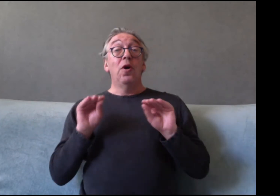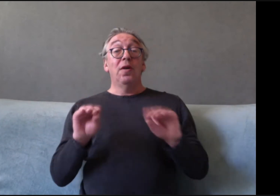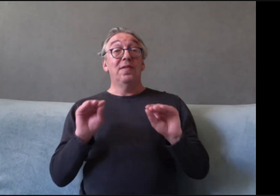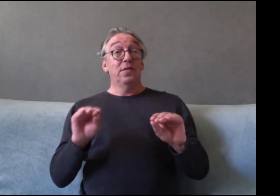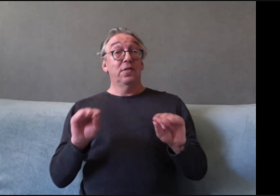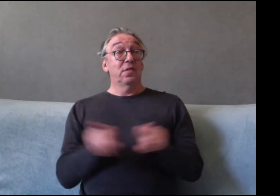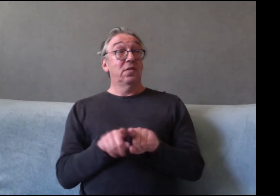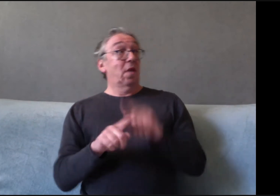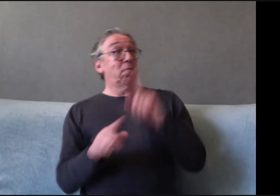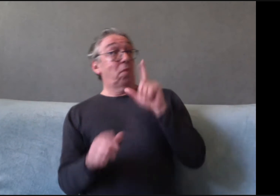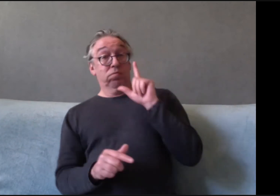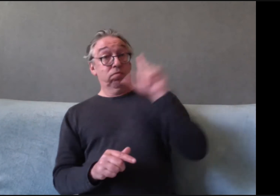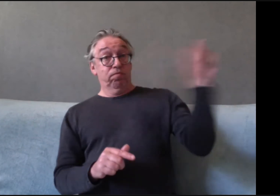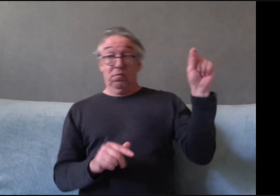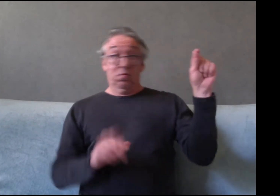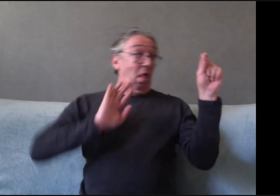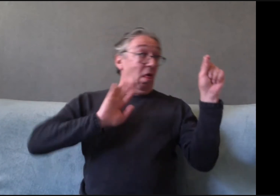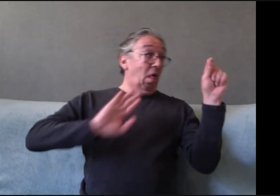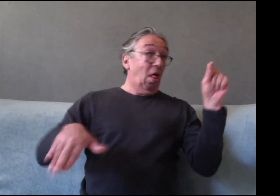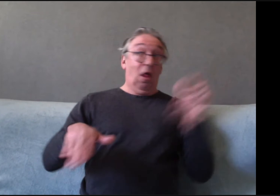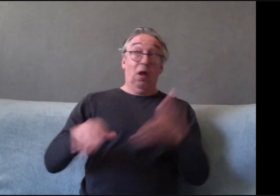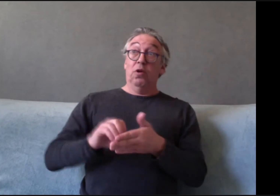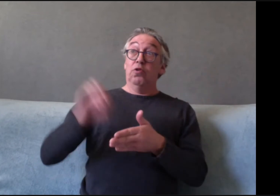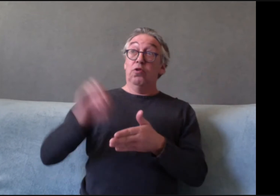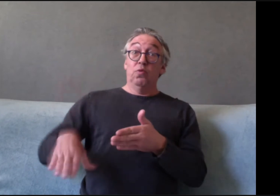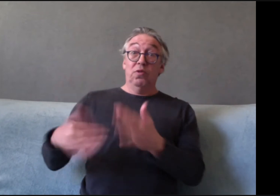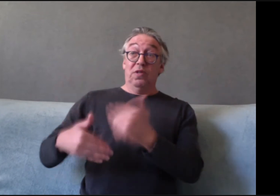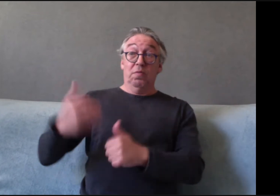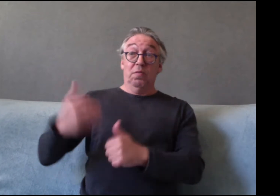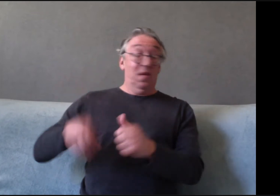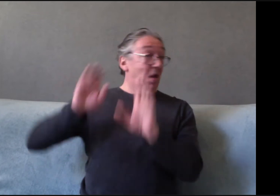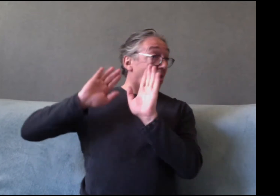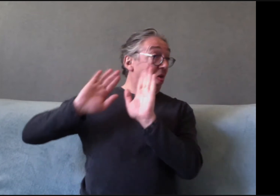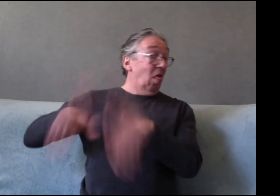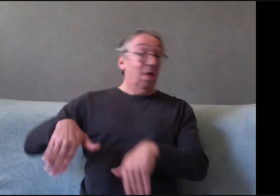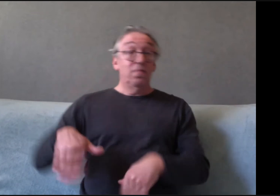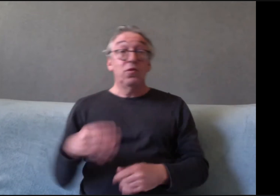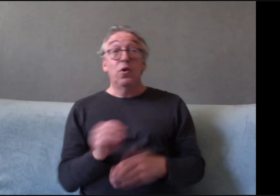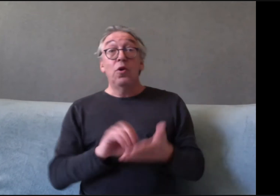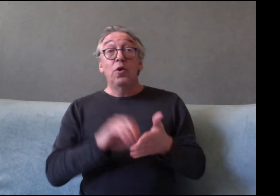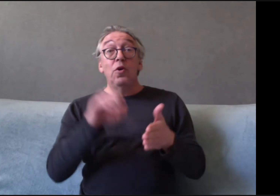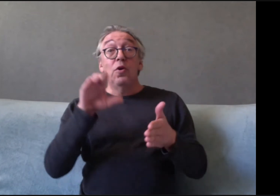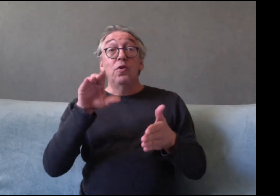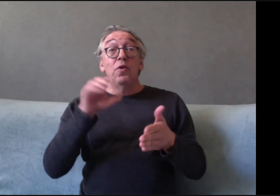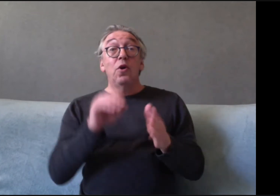Openly and without any resignation declare supported by the unions,